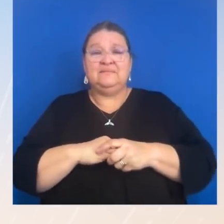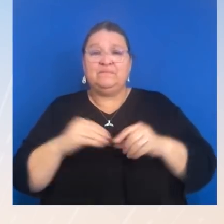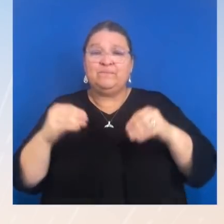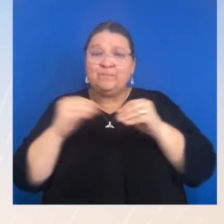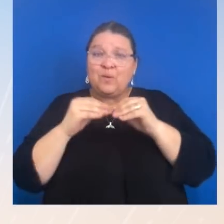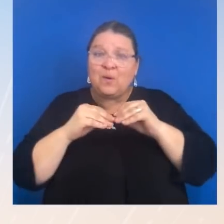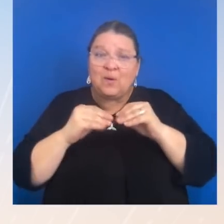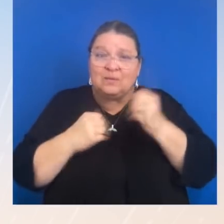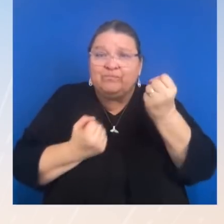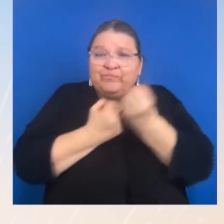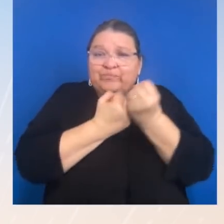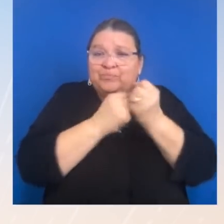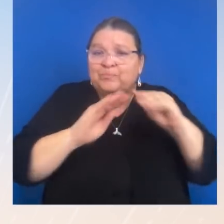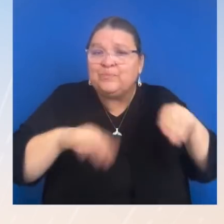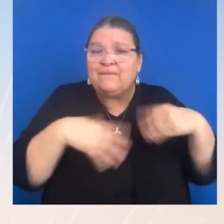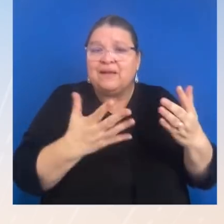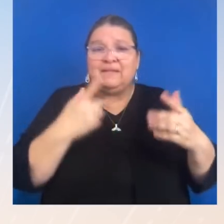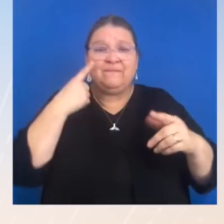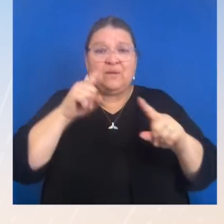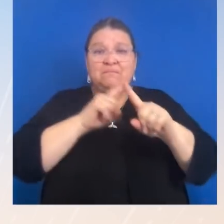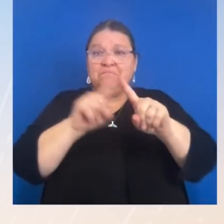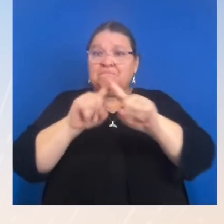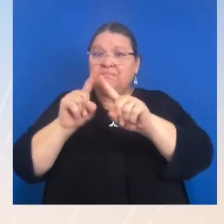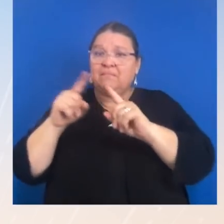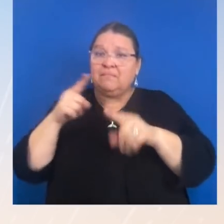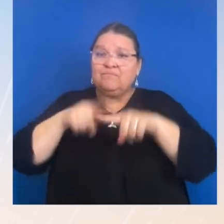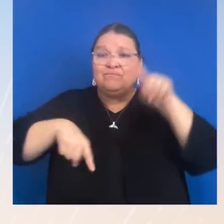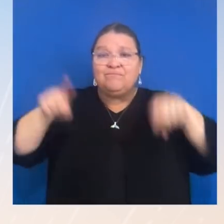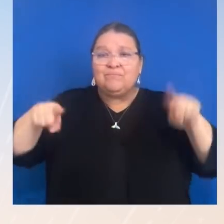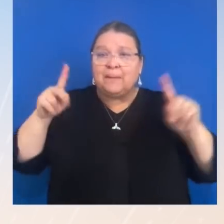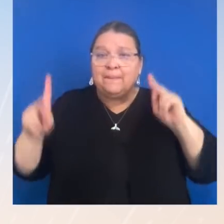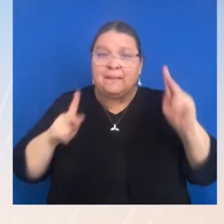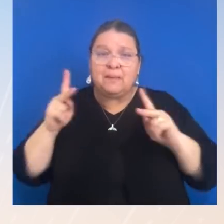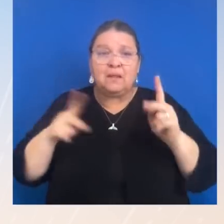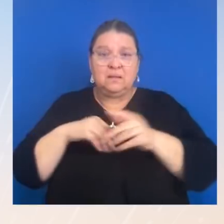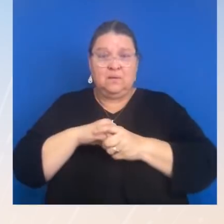and actions without the leadership of the United States. So, what we're doing is we're putting the Ukrainians